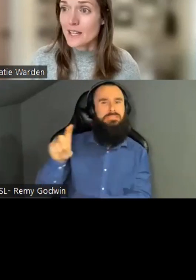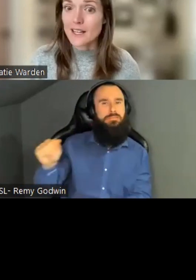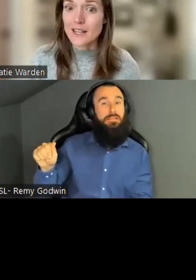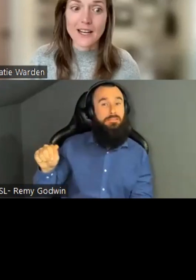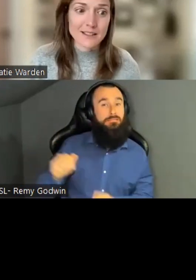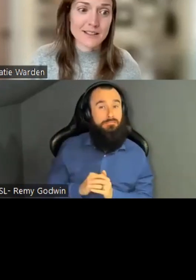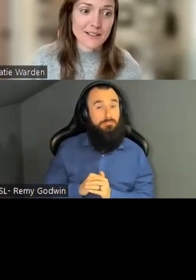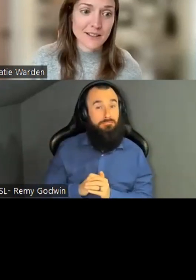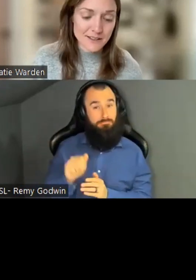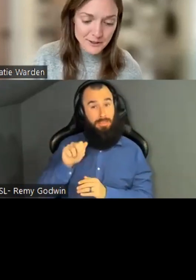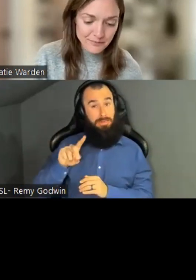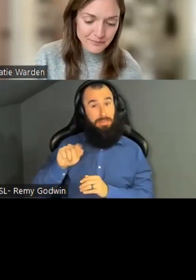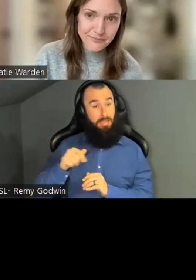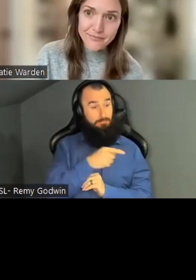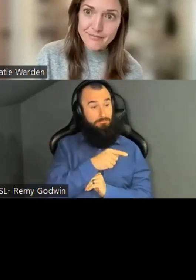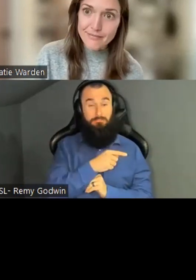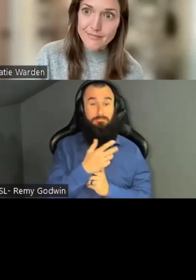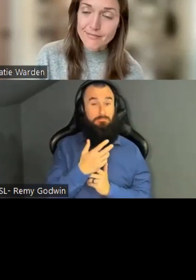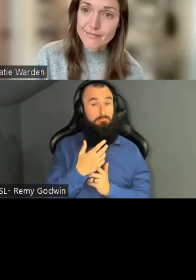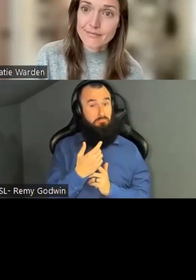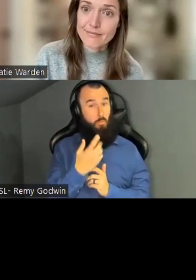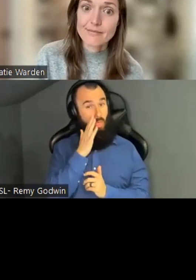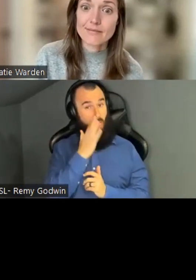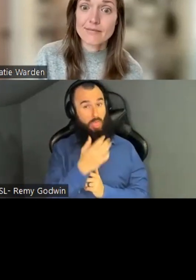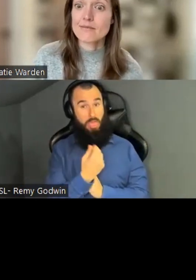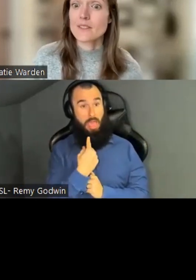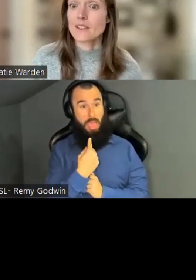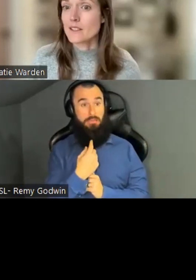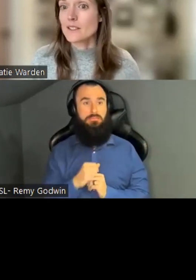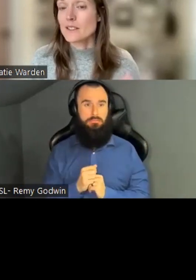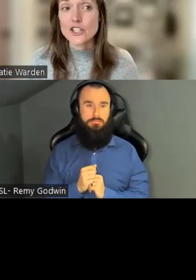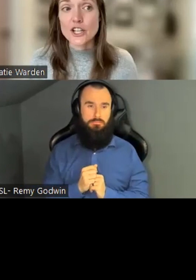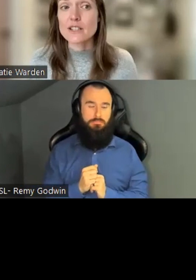And so the ADA asks us to change the environment, right?